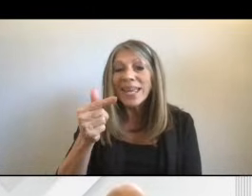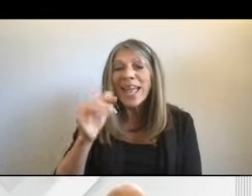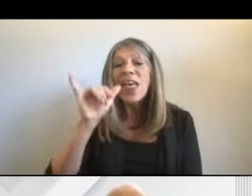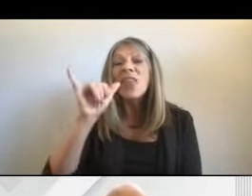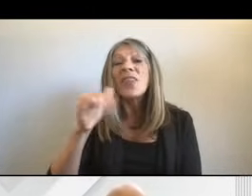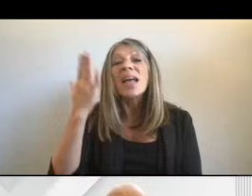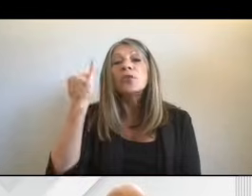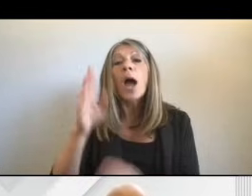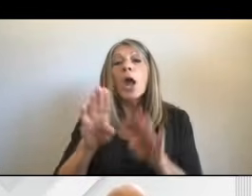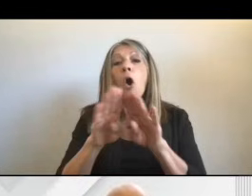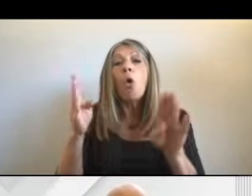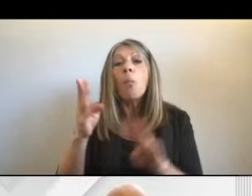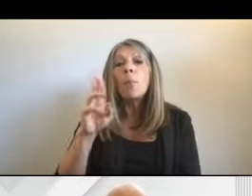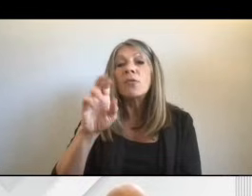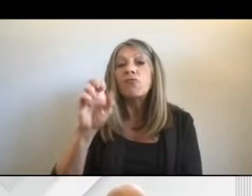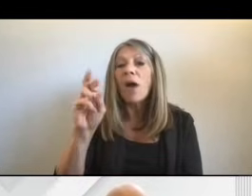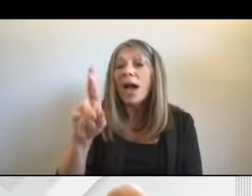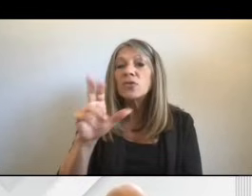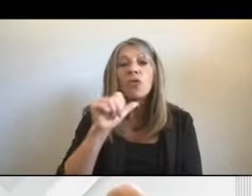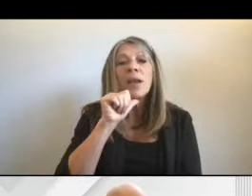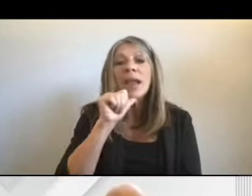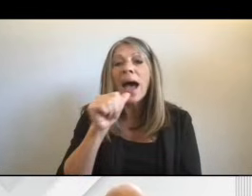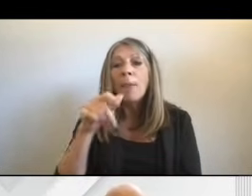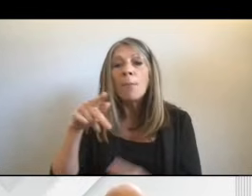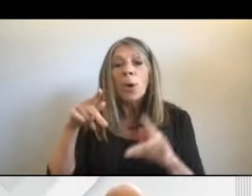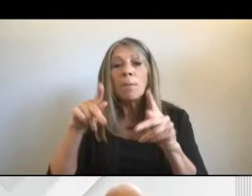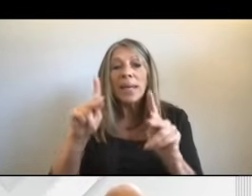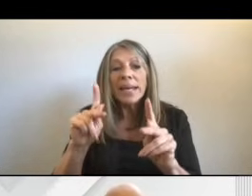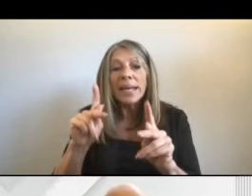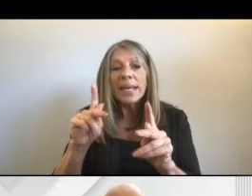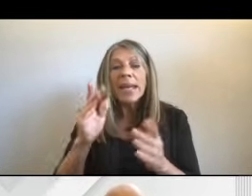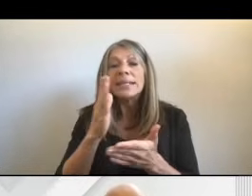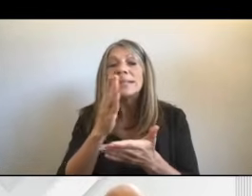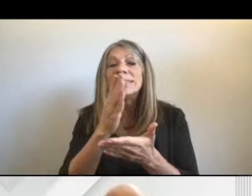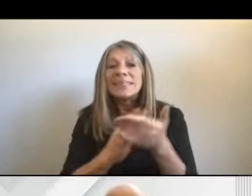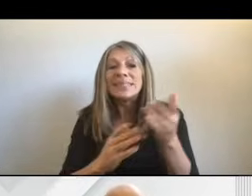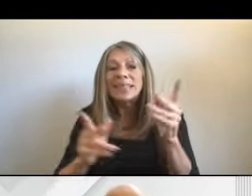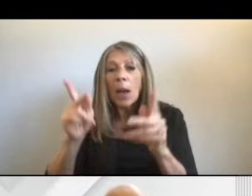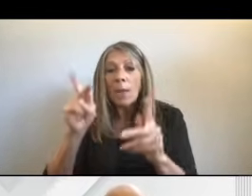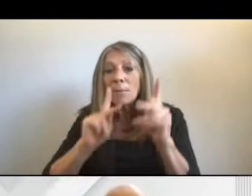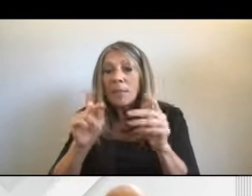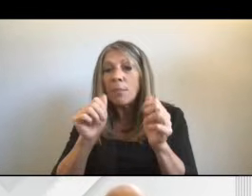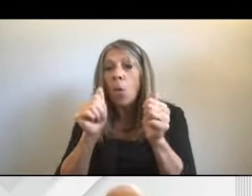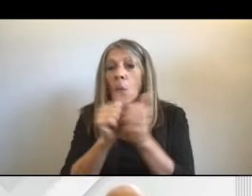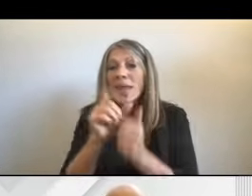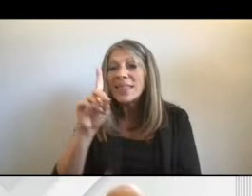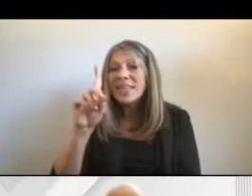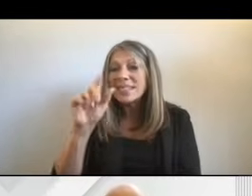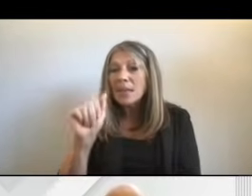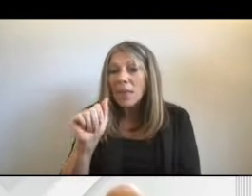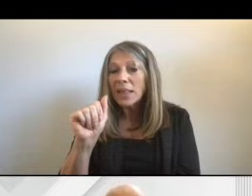permitted - is because some people with some disabilities, they may make